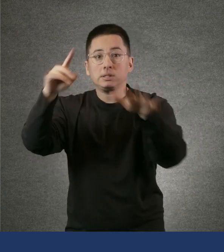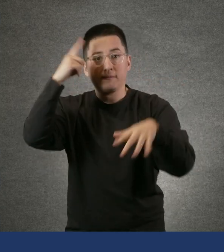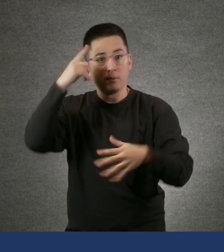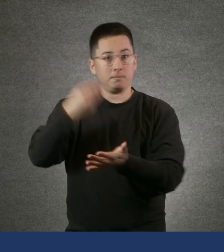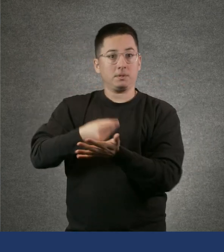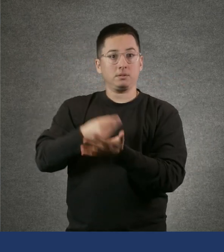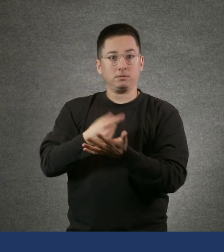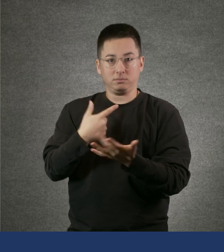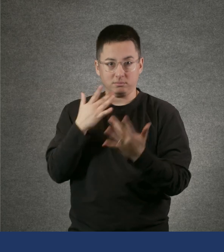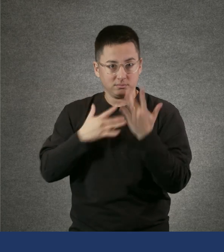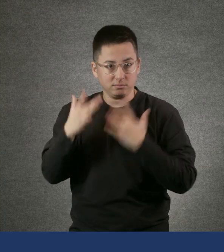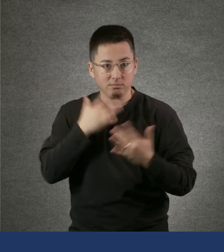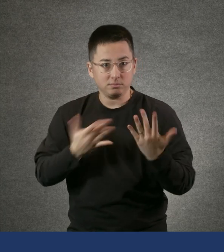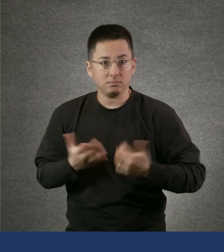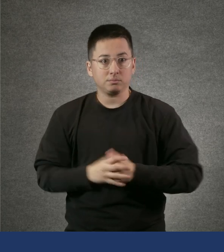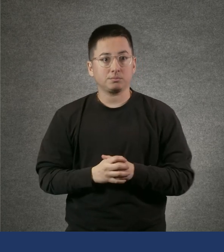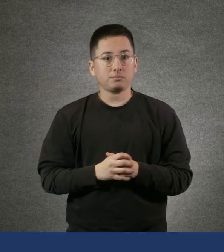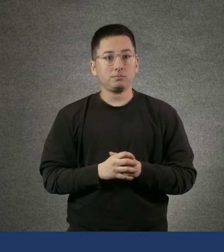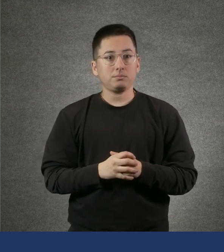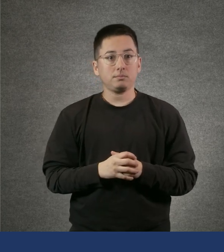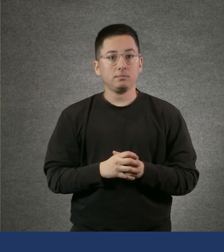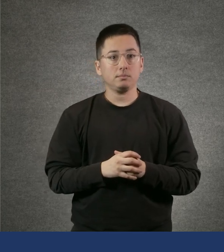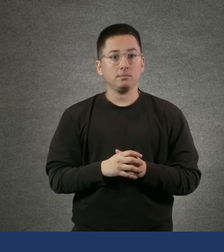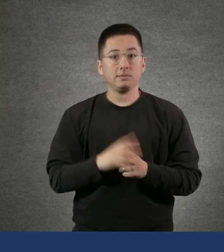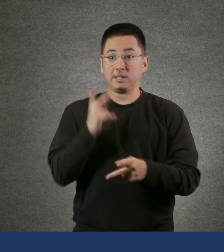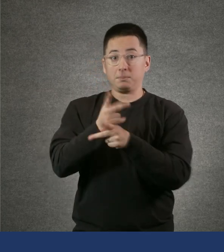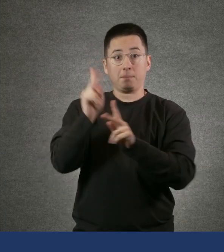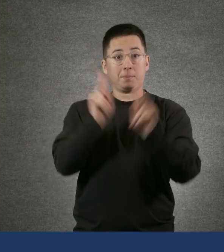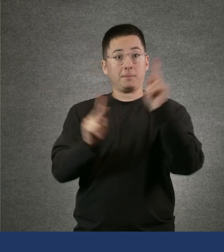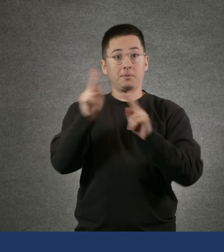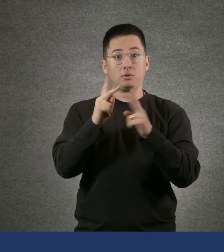of relying on systems for financial security.